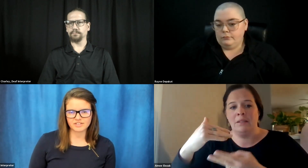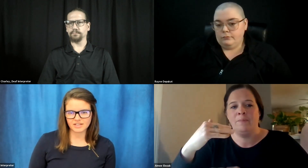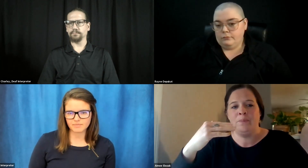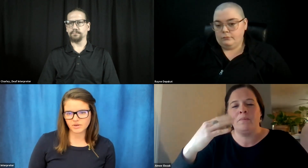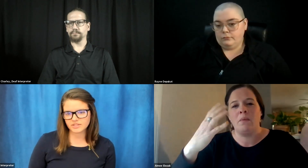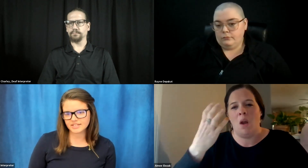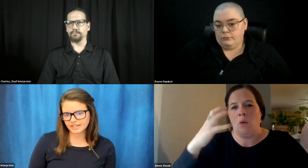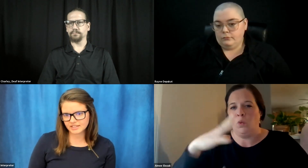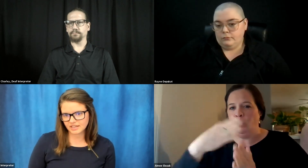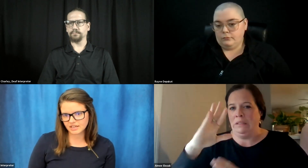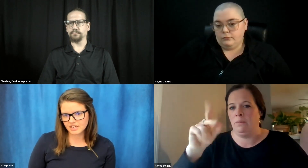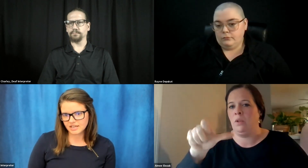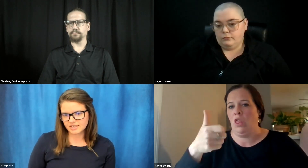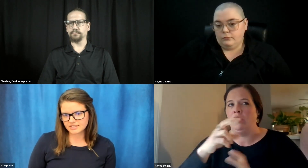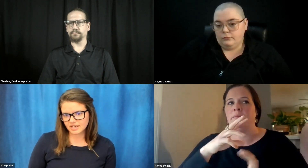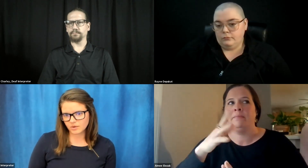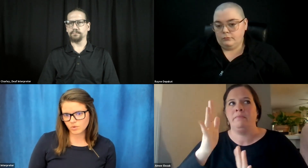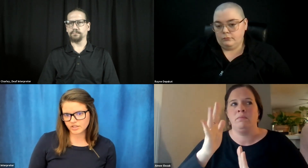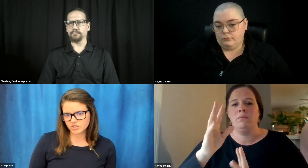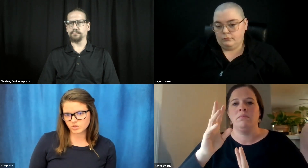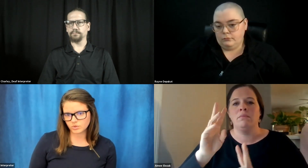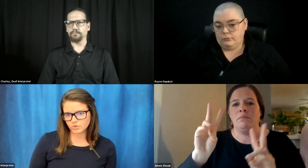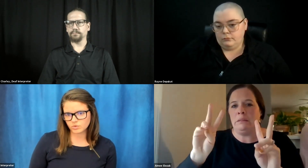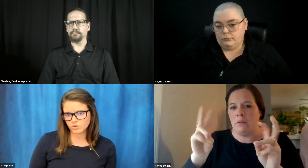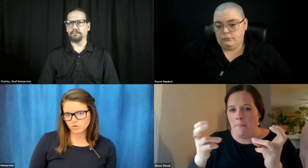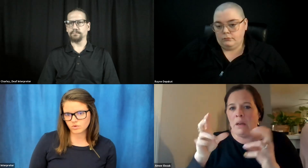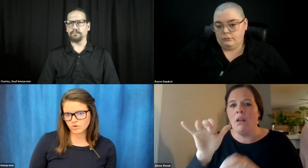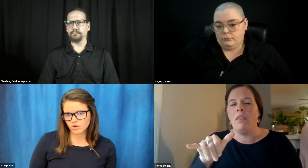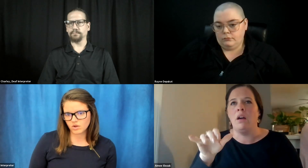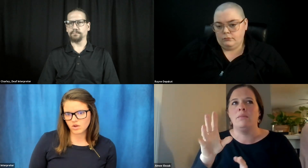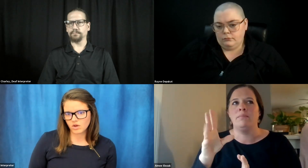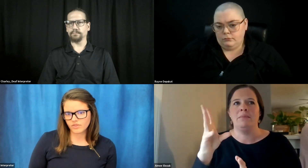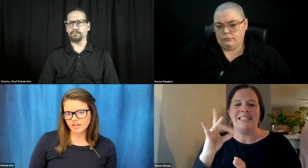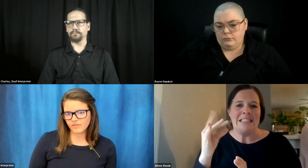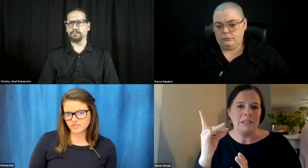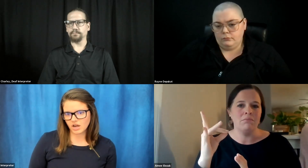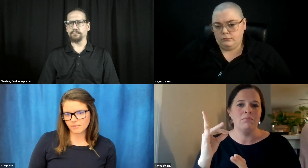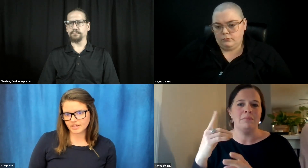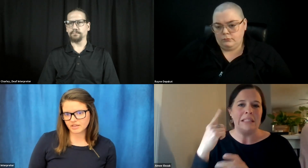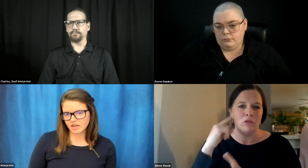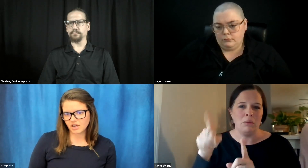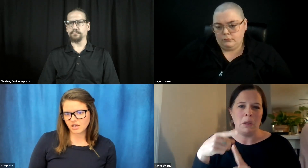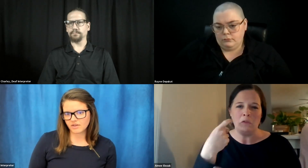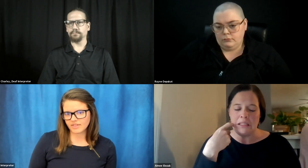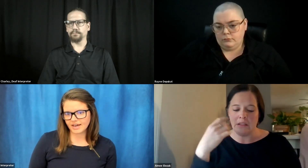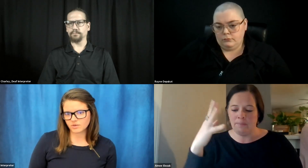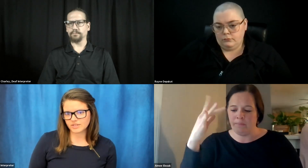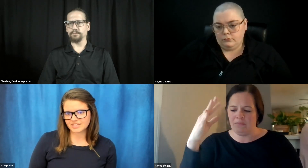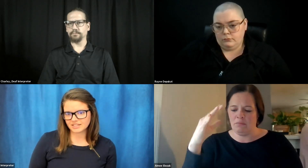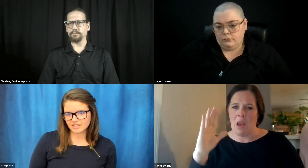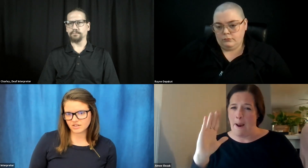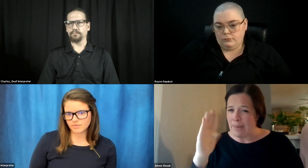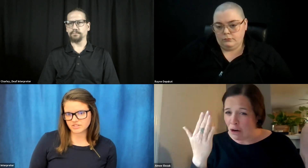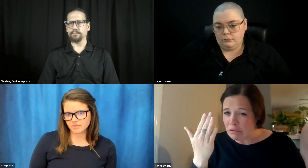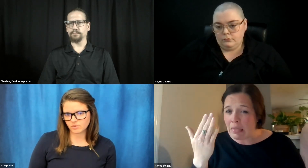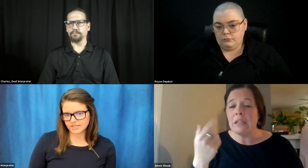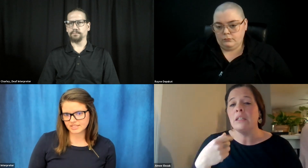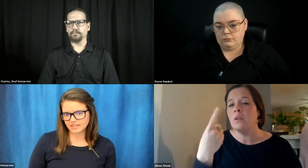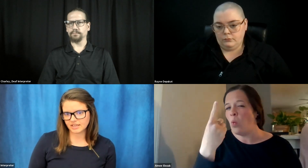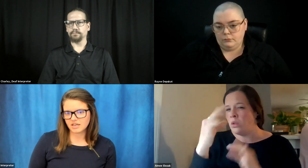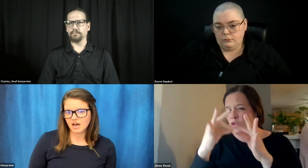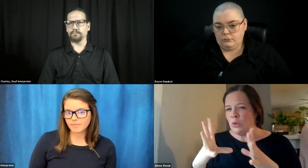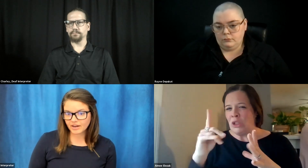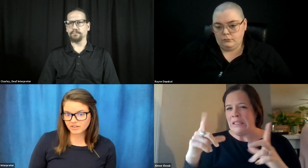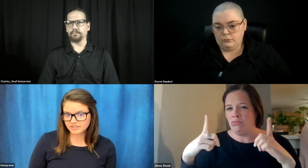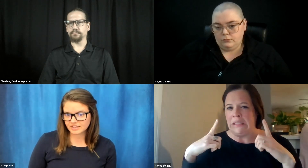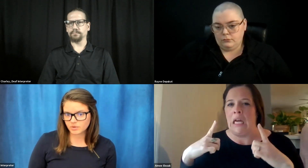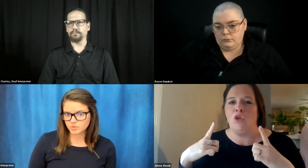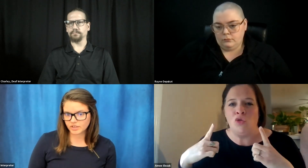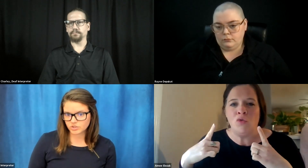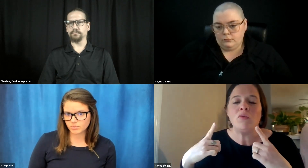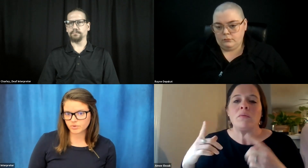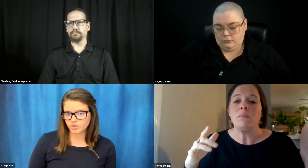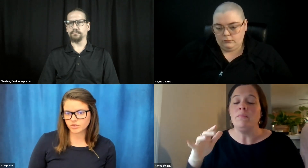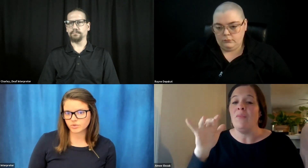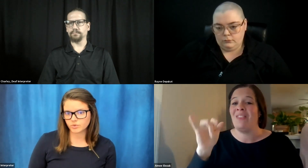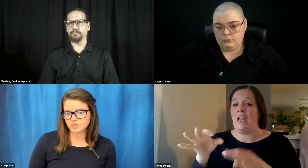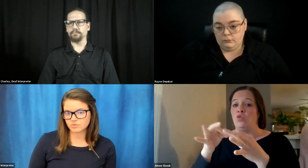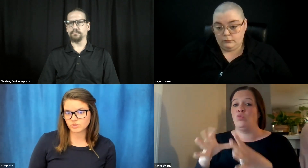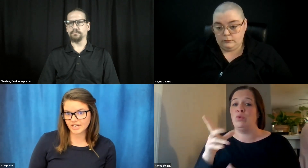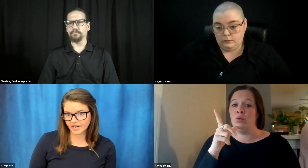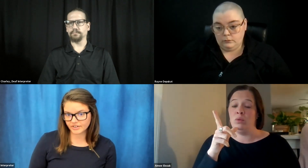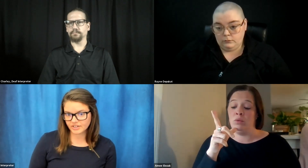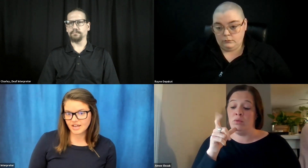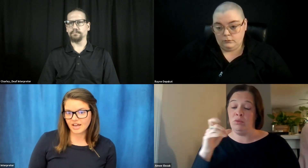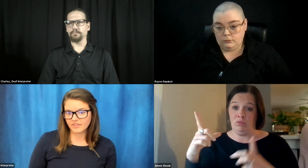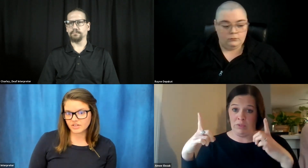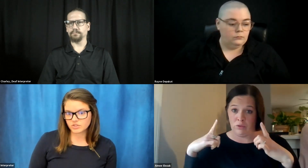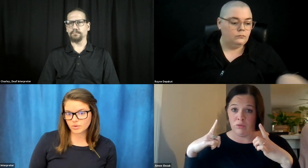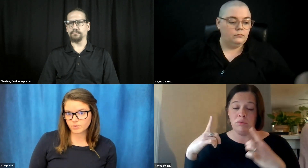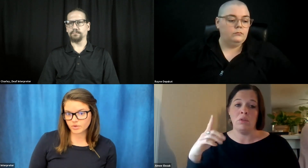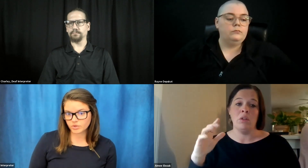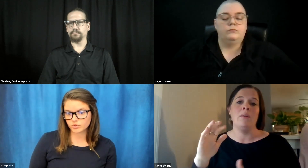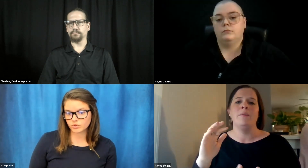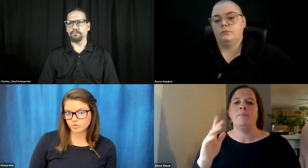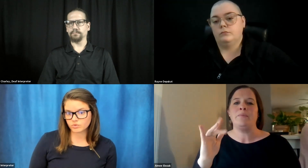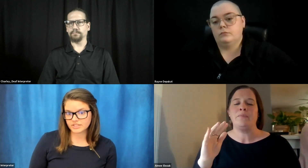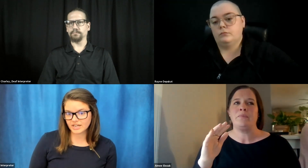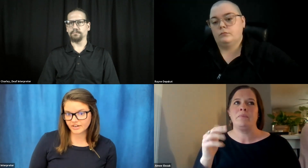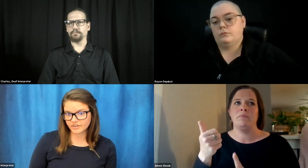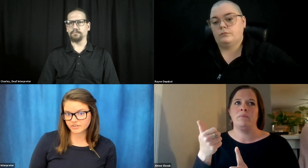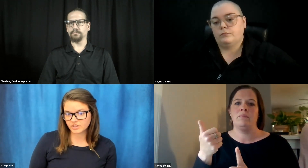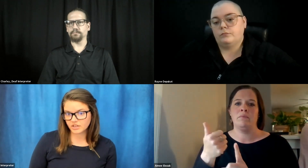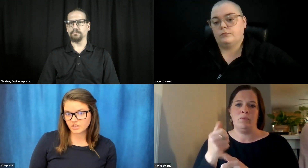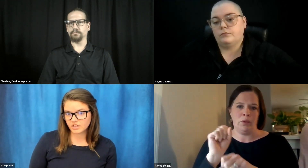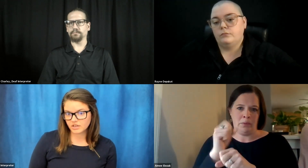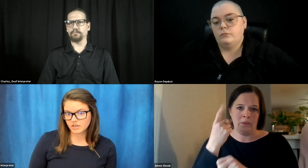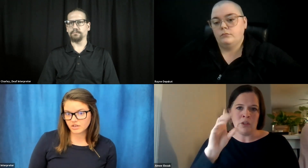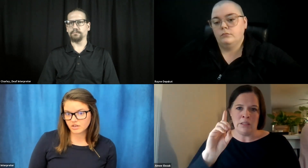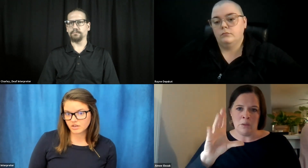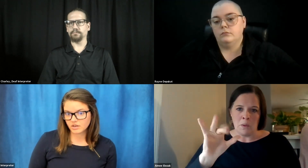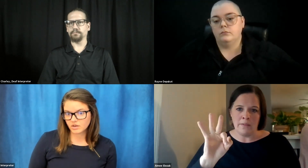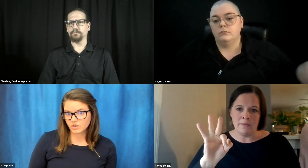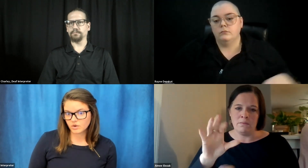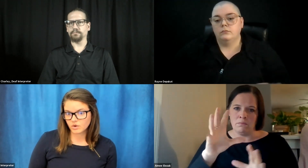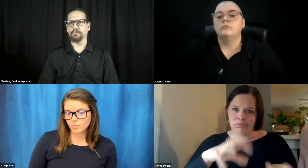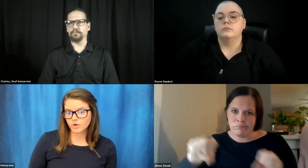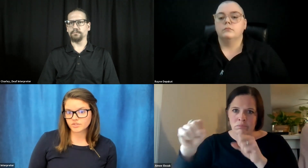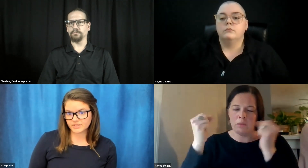Just, just another thing to think about the second thing is, I wanted to think on the topic that we did hear about something recently, apparently there was one interpreter who is retired and interpreter who retired